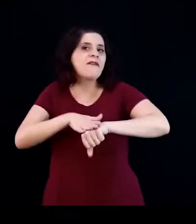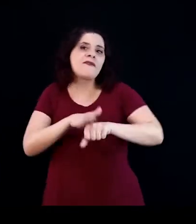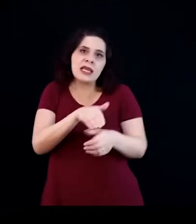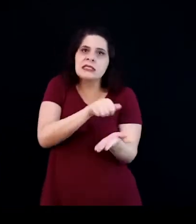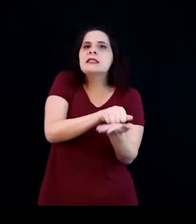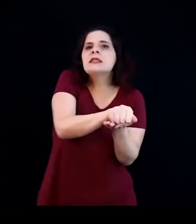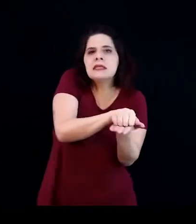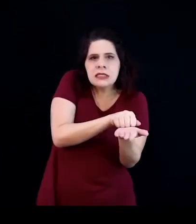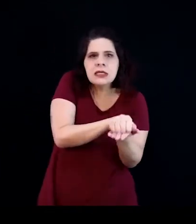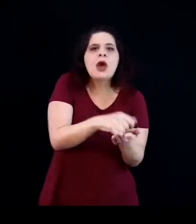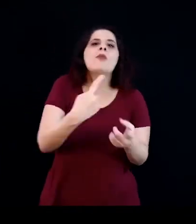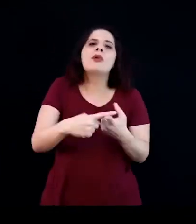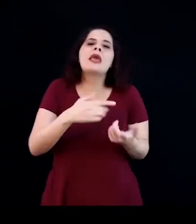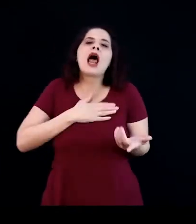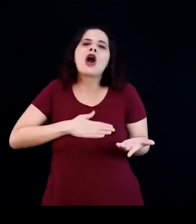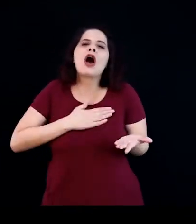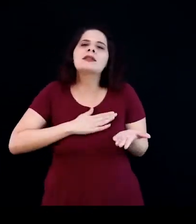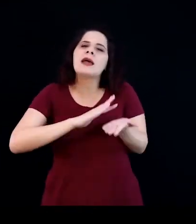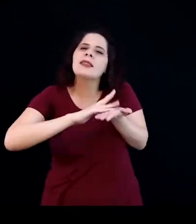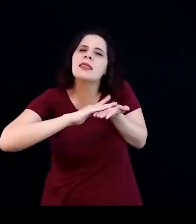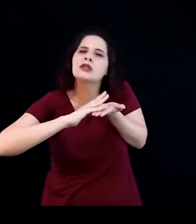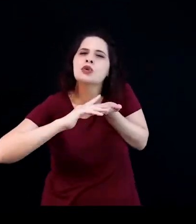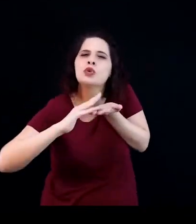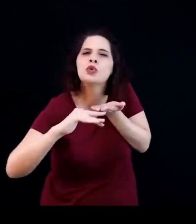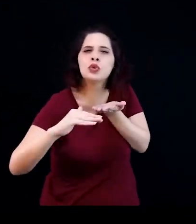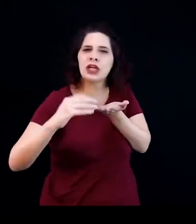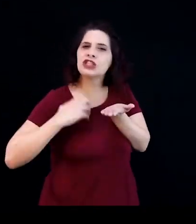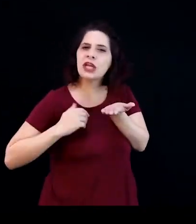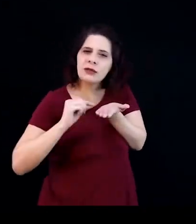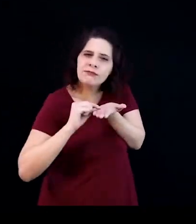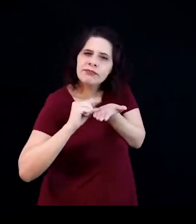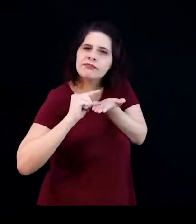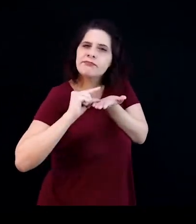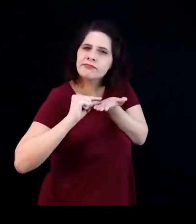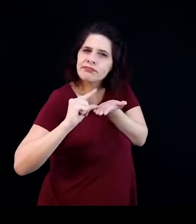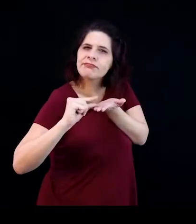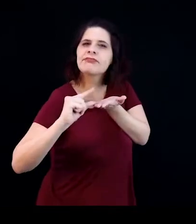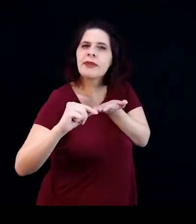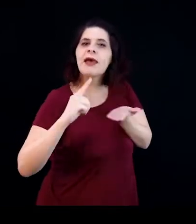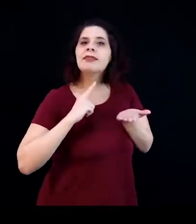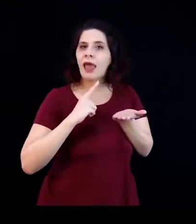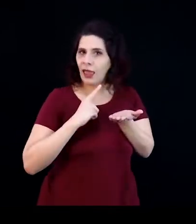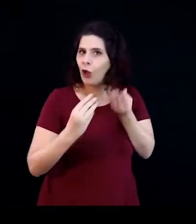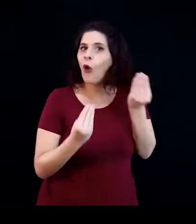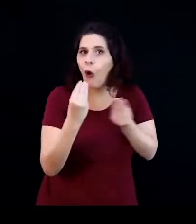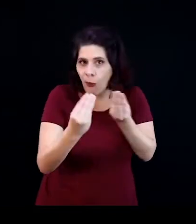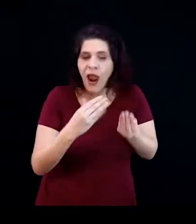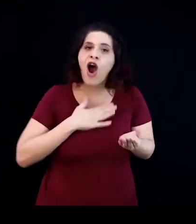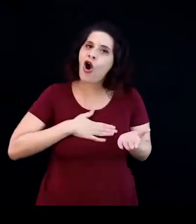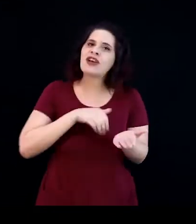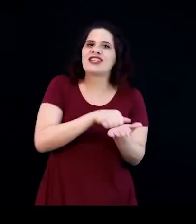she likes the machined smooth quality of silkscreen, that kind of pop, the pop element of silkscreen.